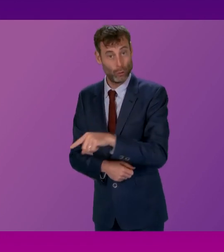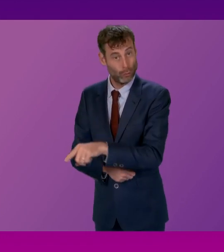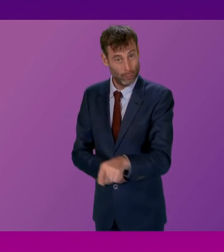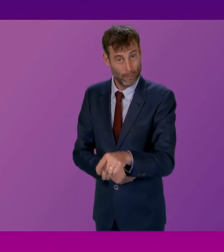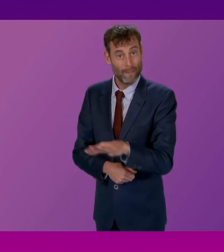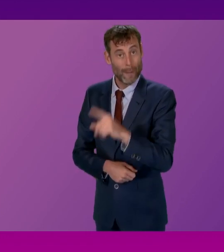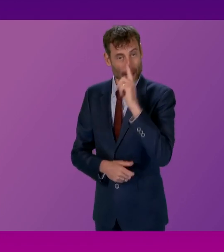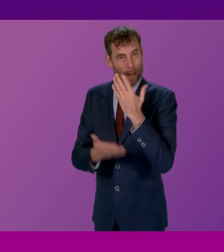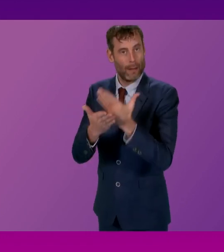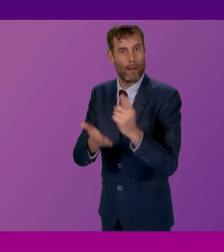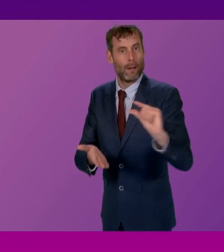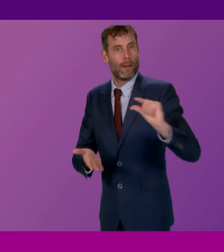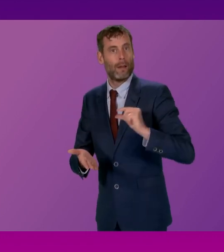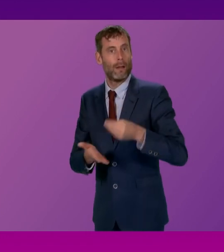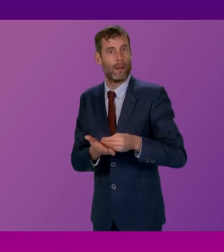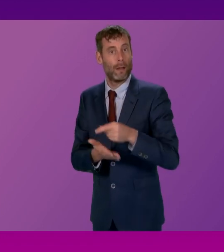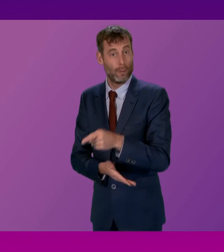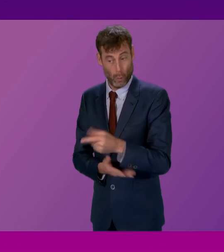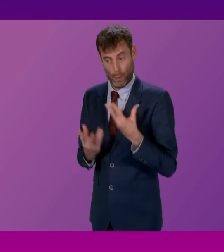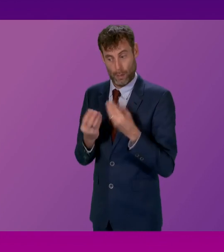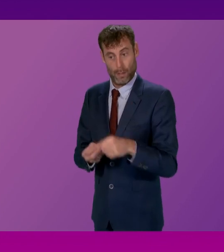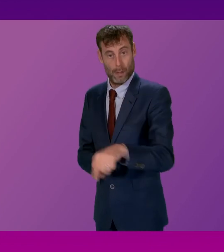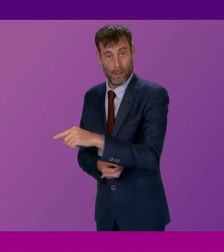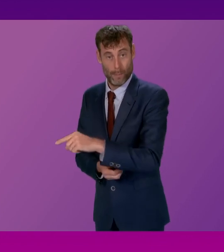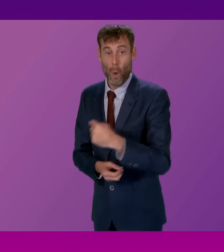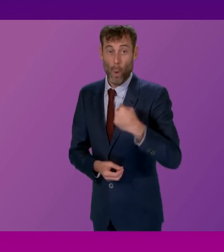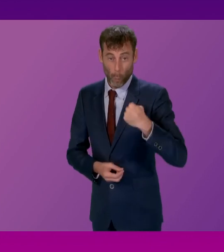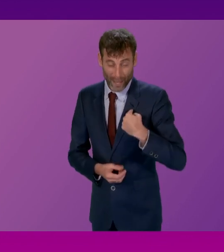Instead of our having to continually mitigate the harm from Westminster—such as from the